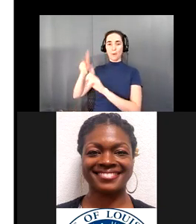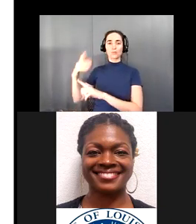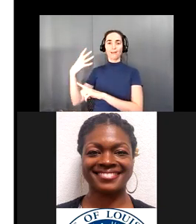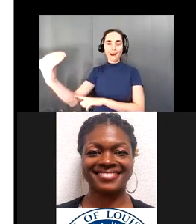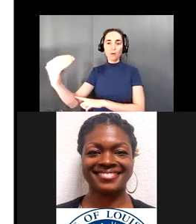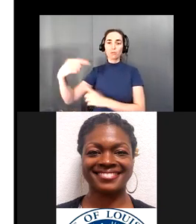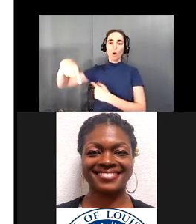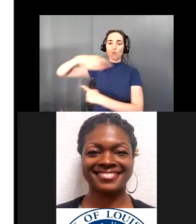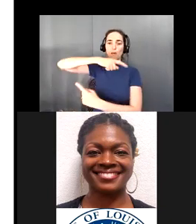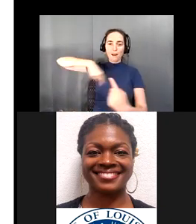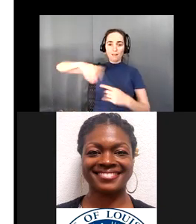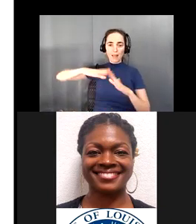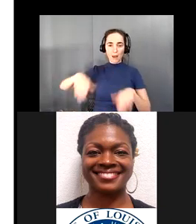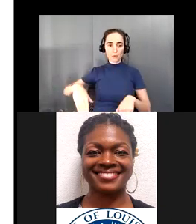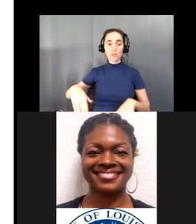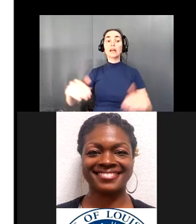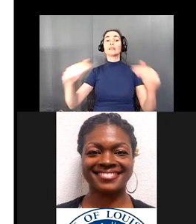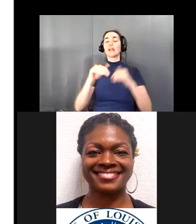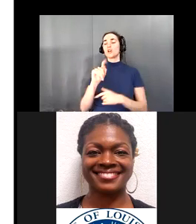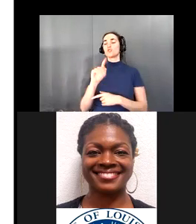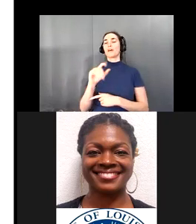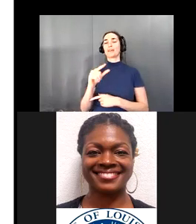and then the tracking technologies there's several listed their project lifesavers